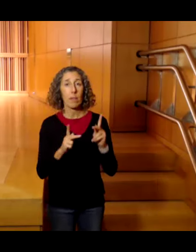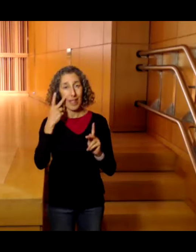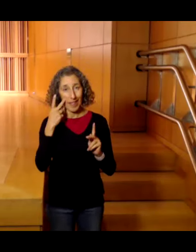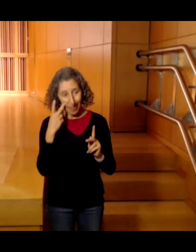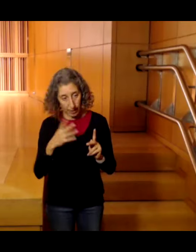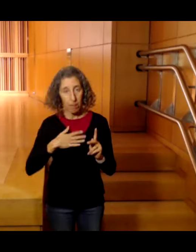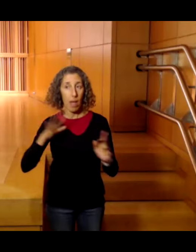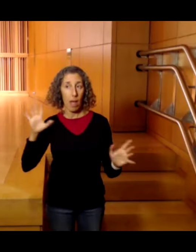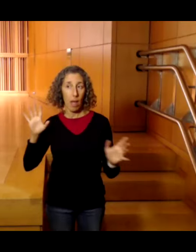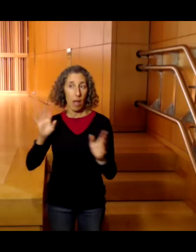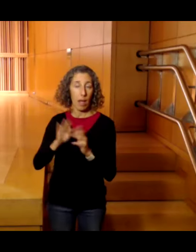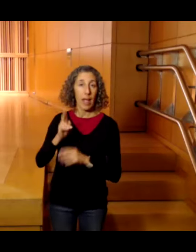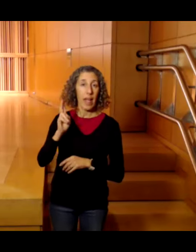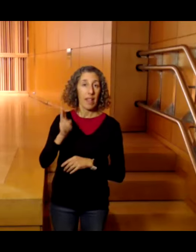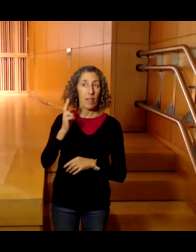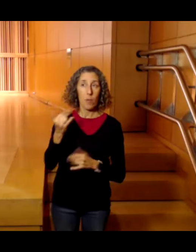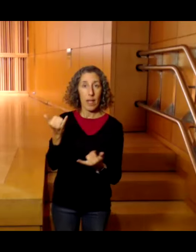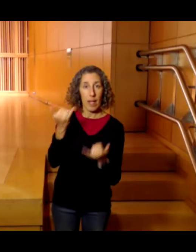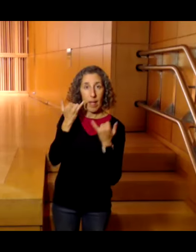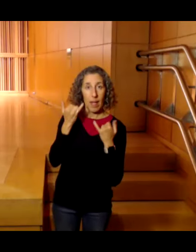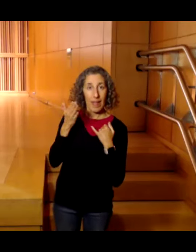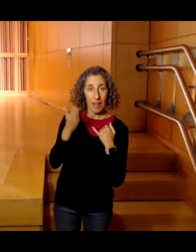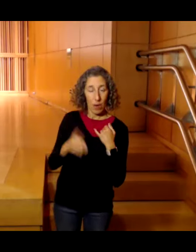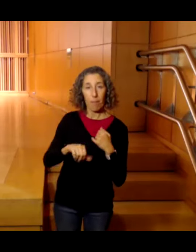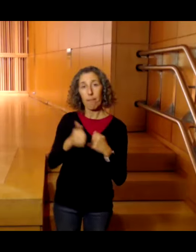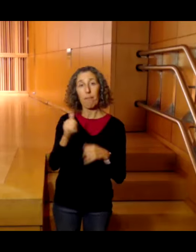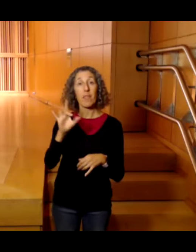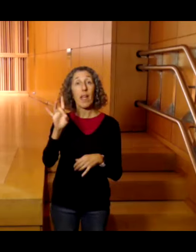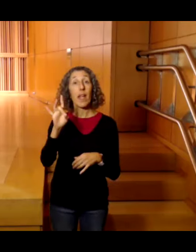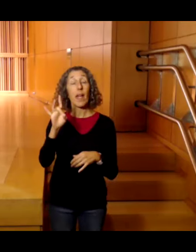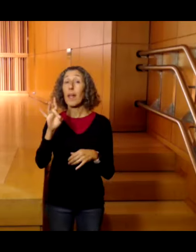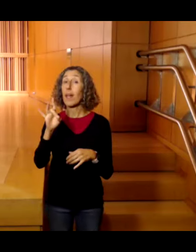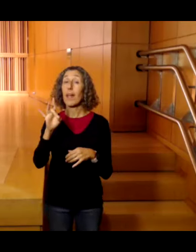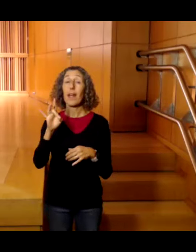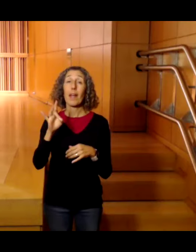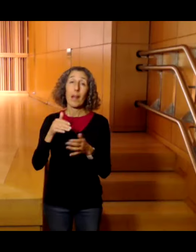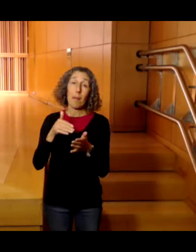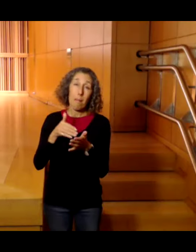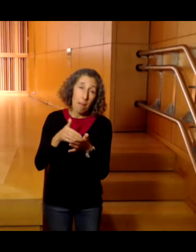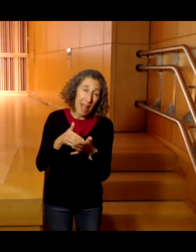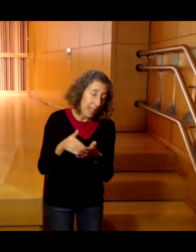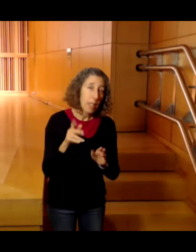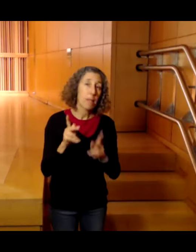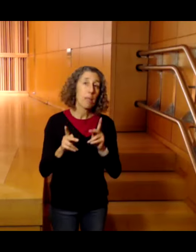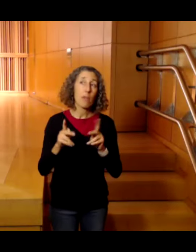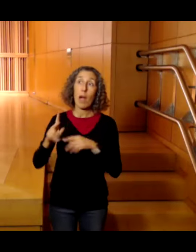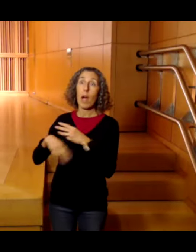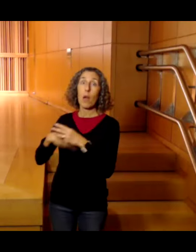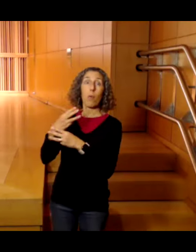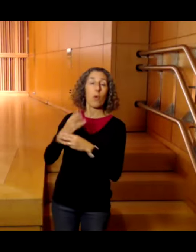And for the other 8 billion or so. who do not know me, and who will never visit land made sacred by unheralded slaves.